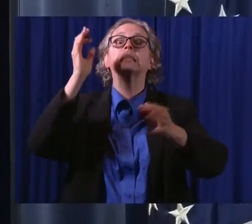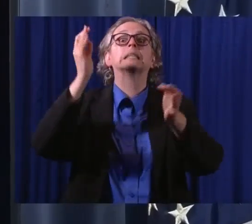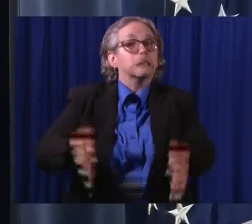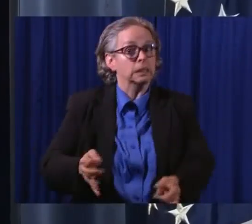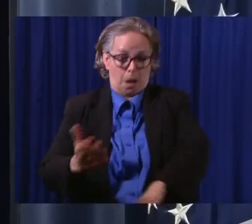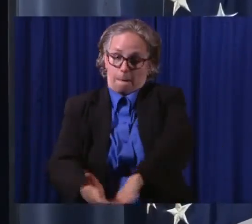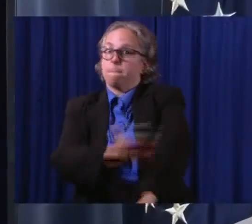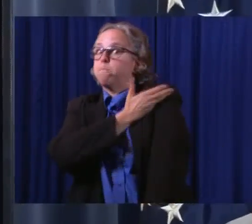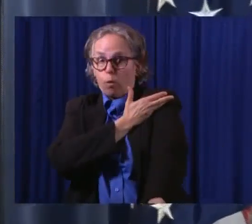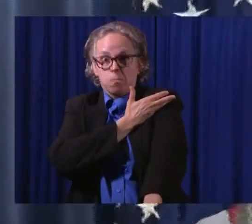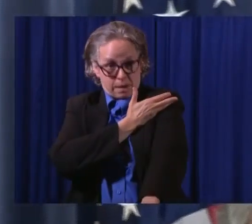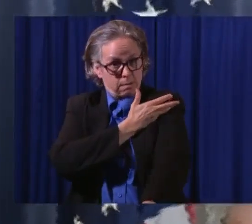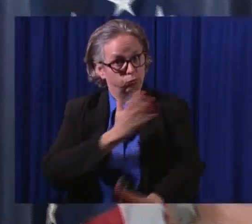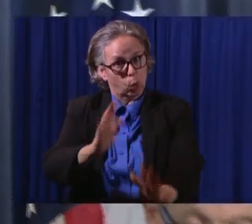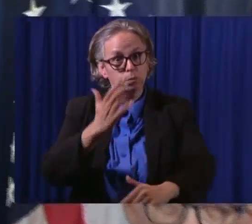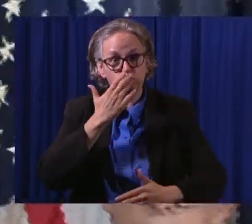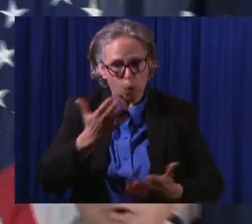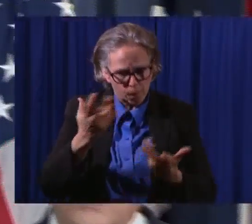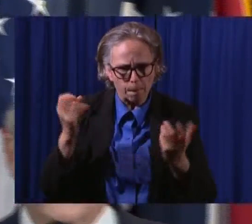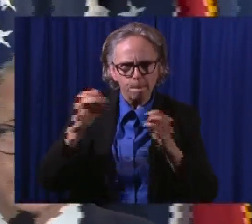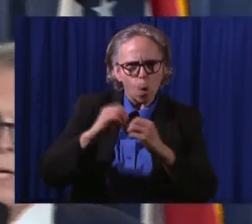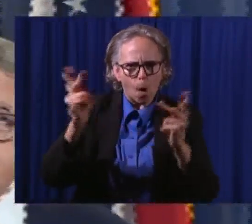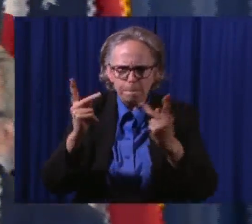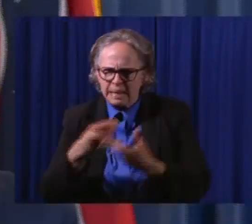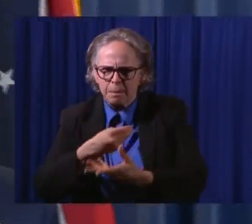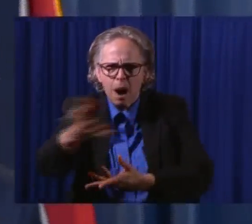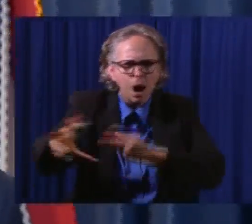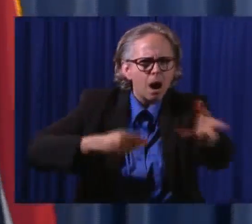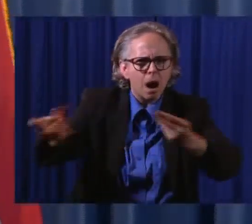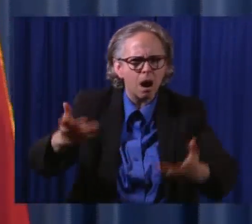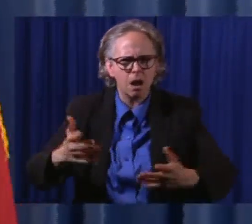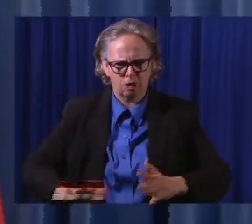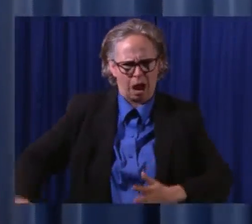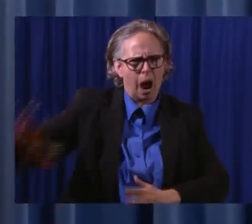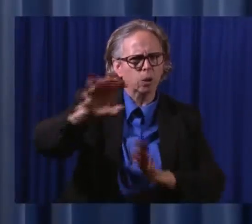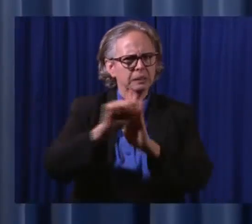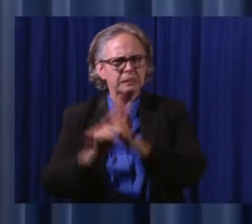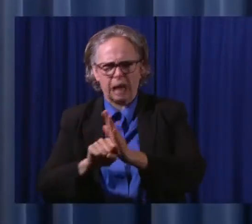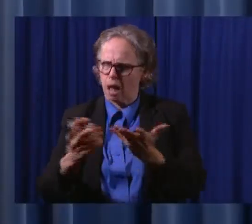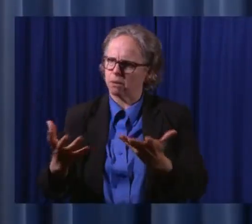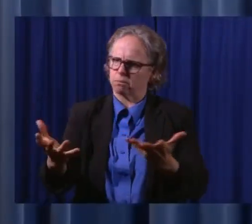, AS YOU CAN SEE AND WE ARE VERY HAPPY THAT WE'VE DONE THAT. WERE NOT WHERE WE WANT TO BE YET, WE HAVE A WAYS TO GO, BUT WE HAVE SIGNIFICANTLY INCREASED